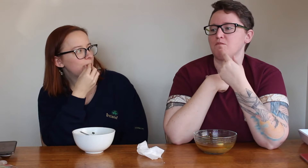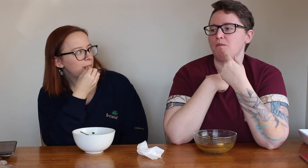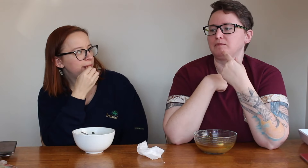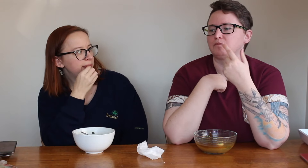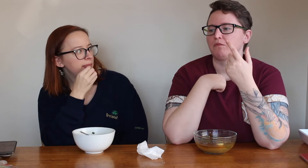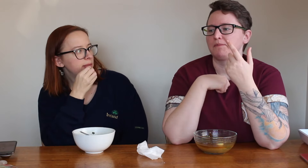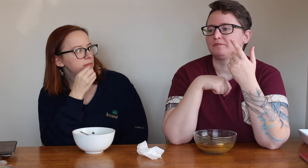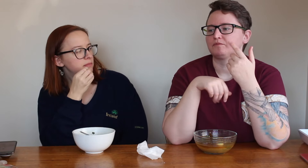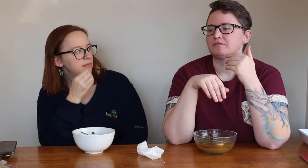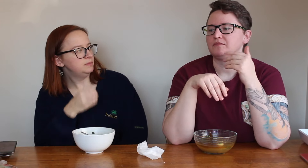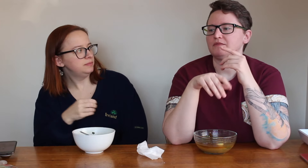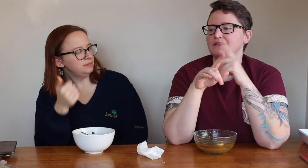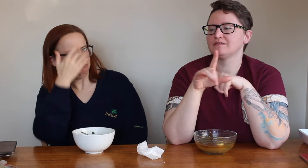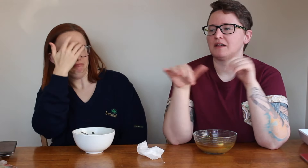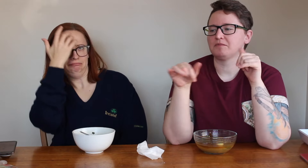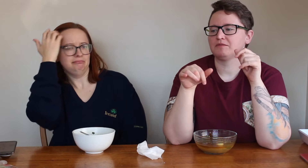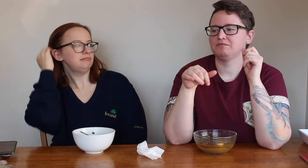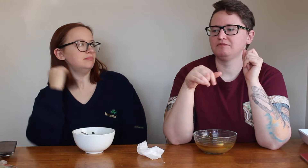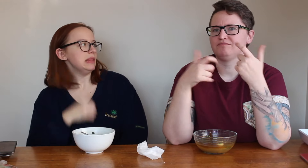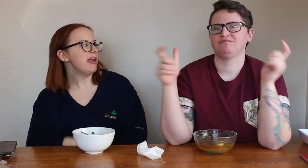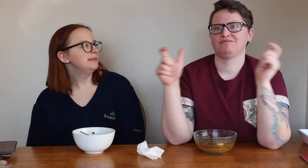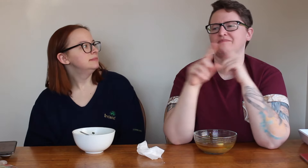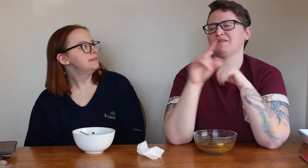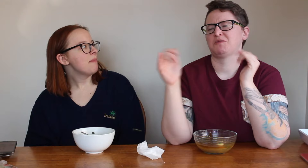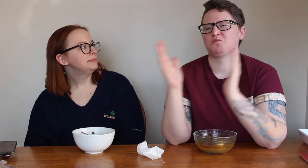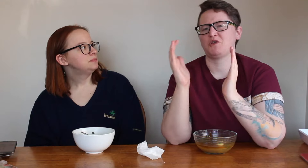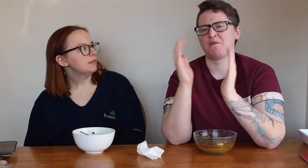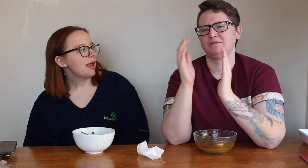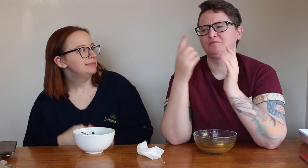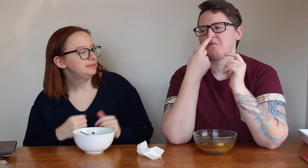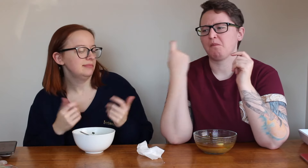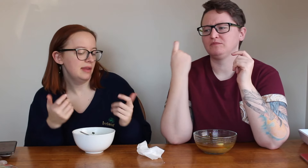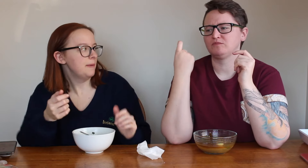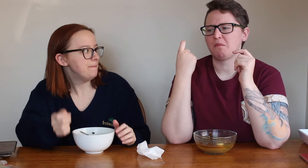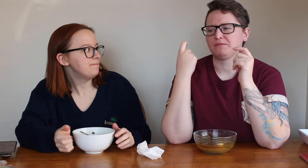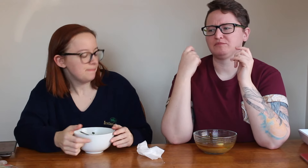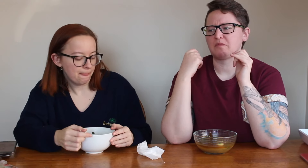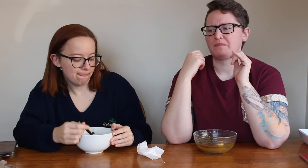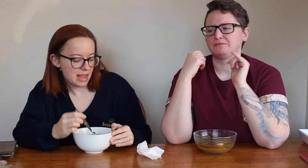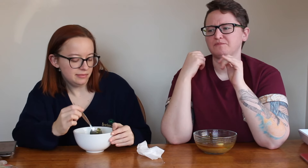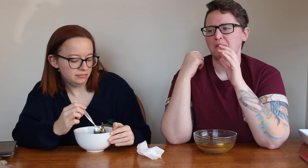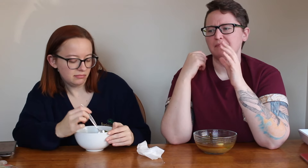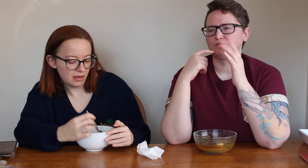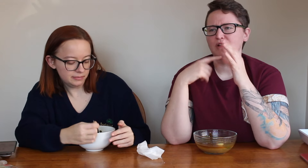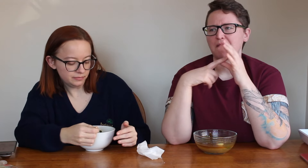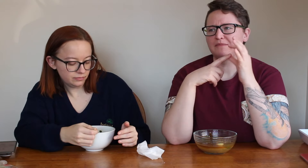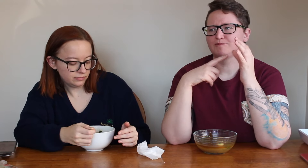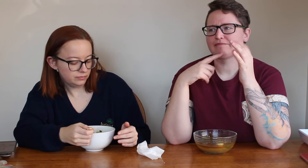Okay. The question is, have you found that the community of queer, Deaf parents is small or large in Rochester?